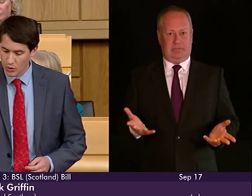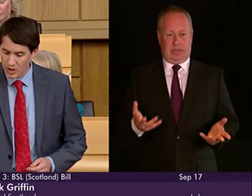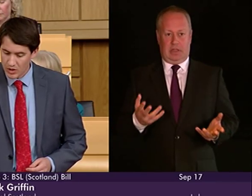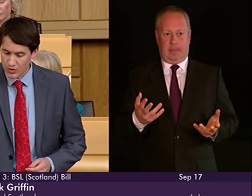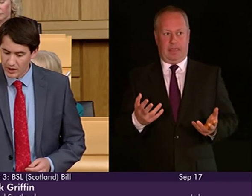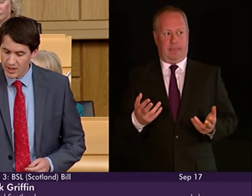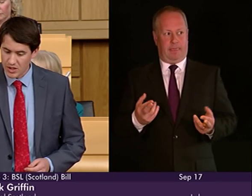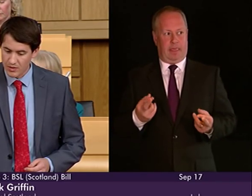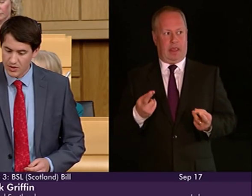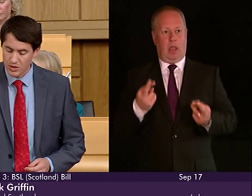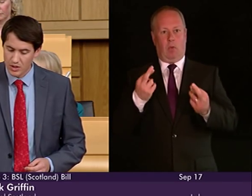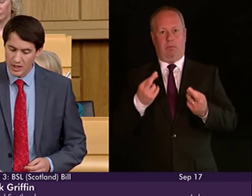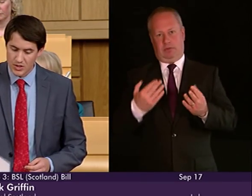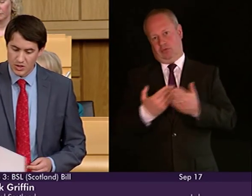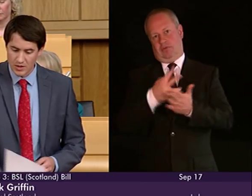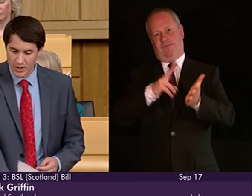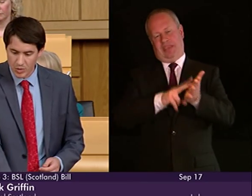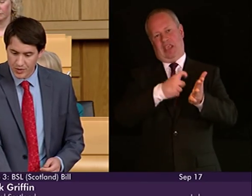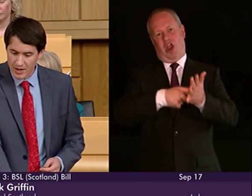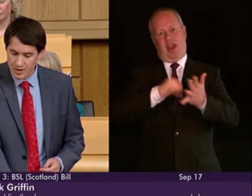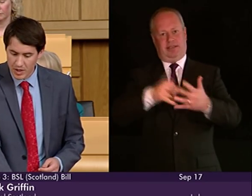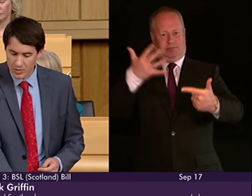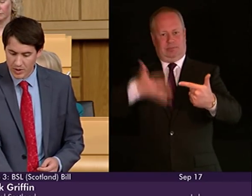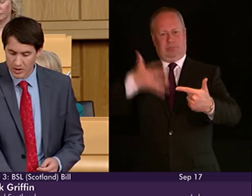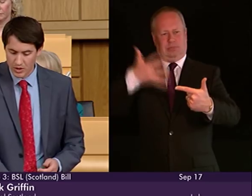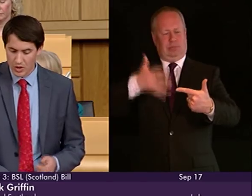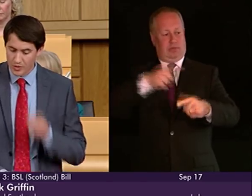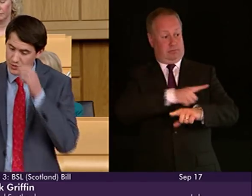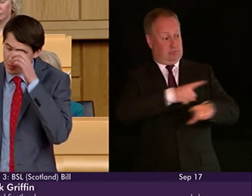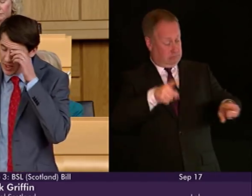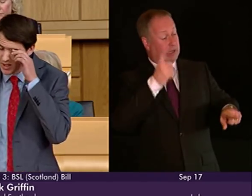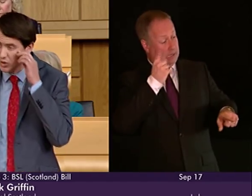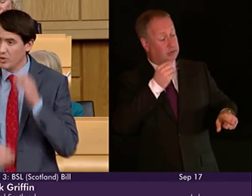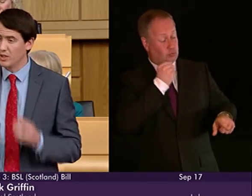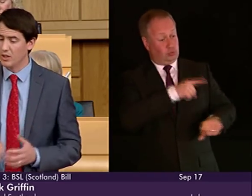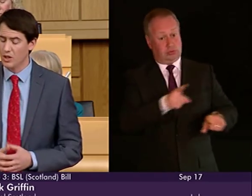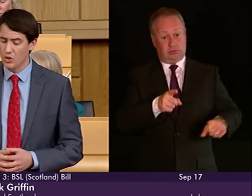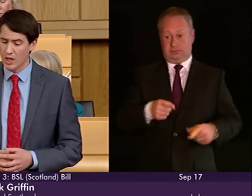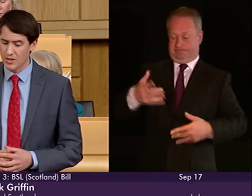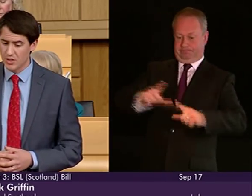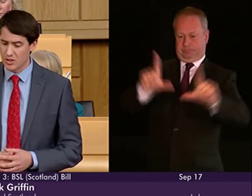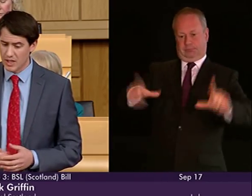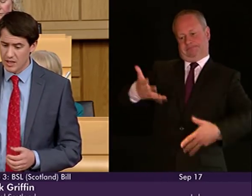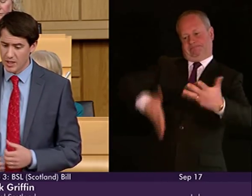video relay service is available for every member of the BSL community who accesses any